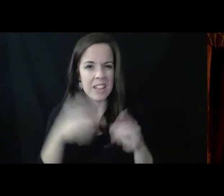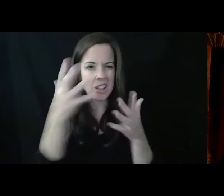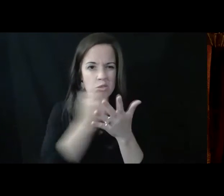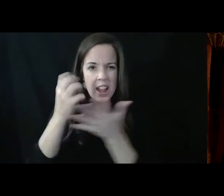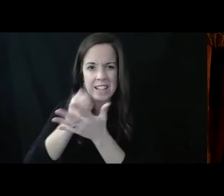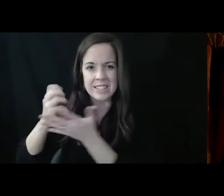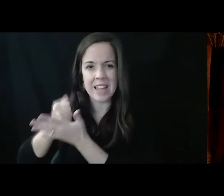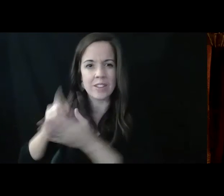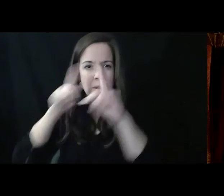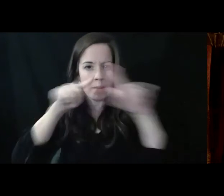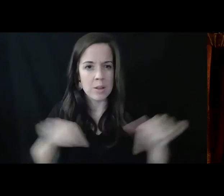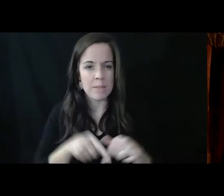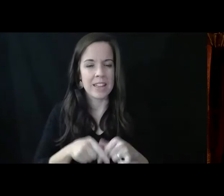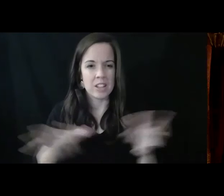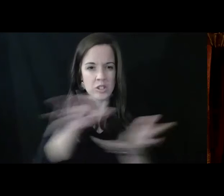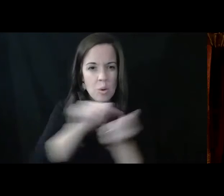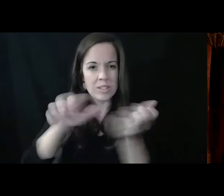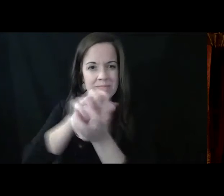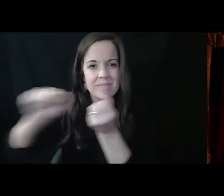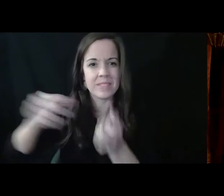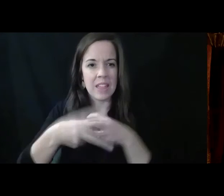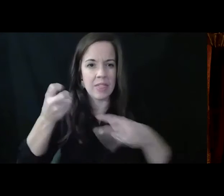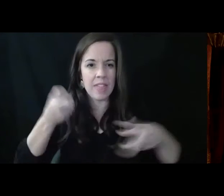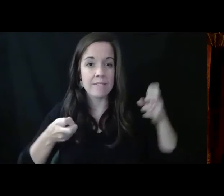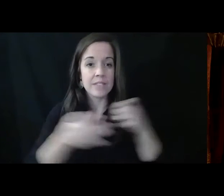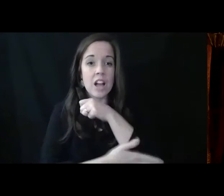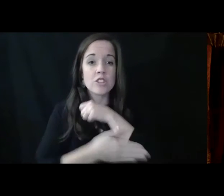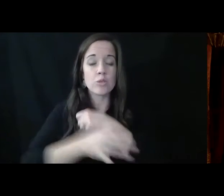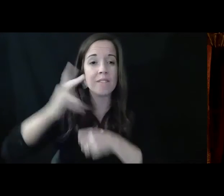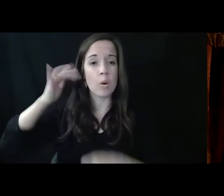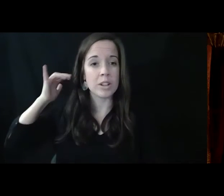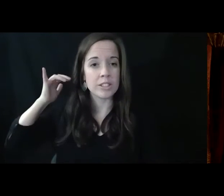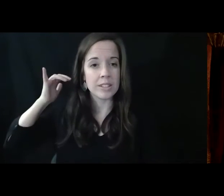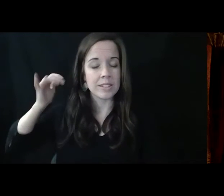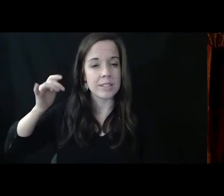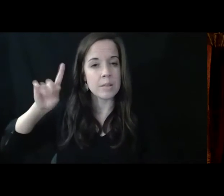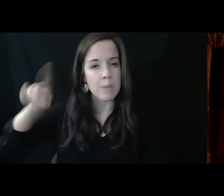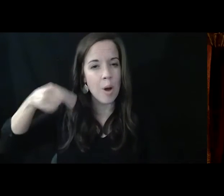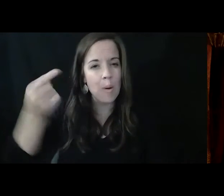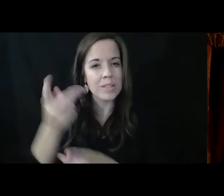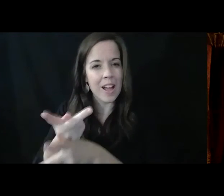the spoils of theft to the country of origin // but only on loan // a paper wasp that makes its